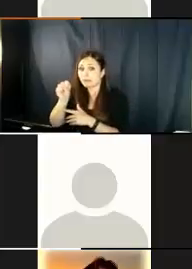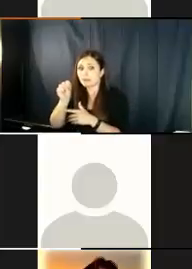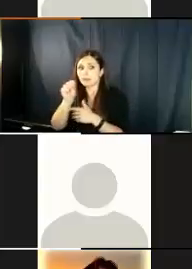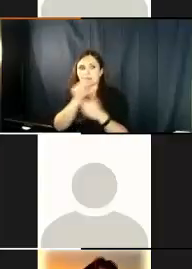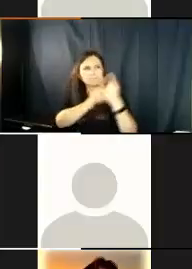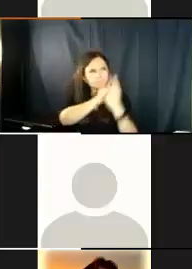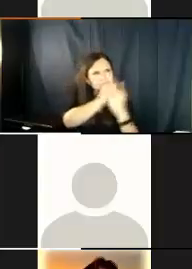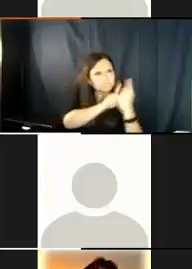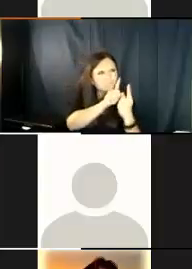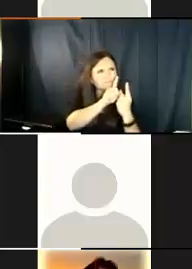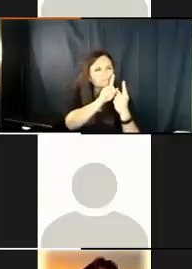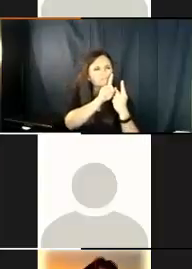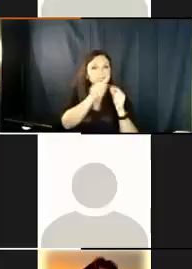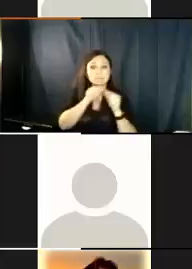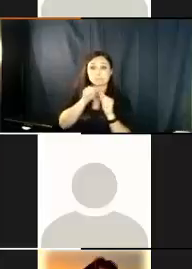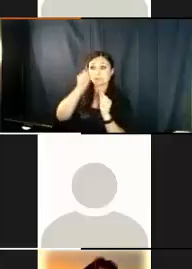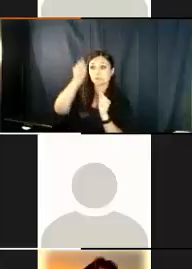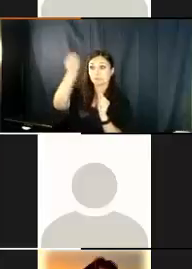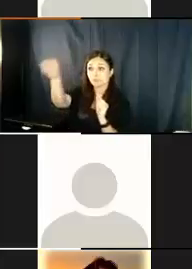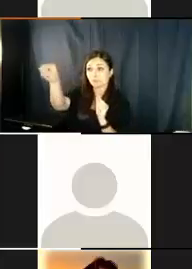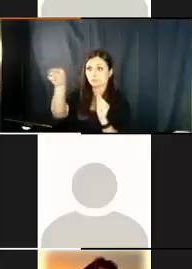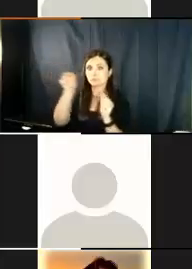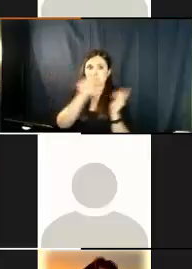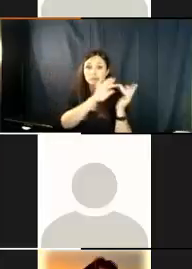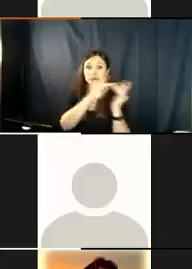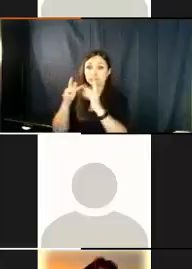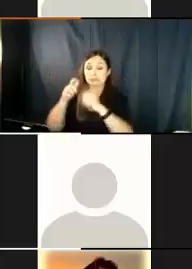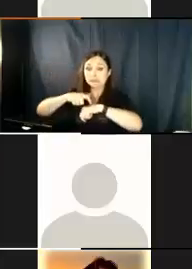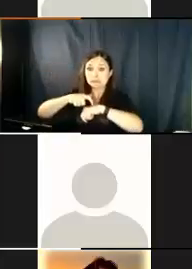Is it a MOOC? Are there timelines for your course?